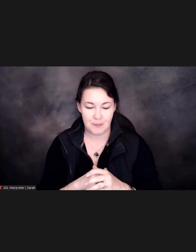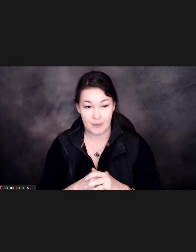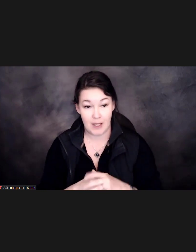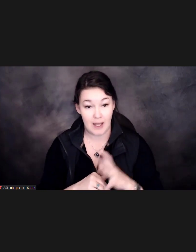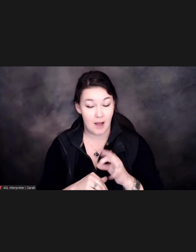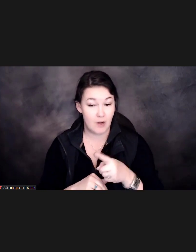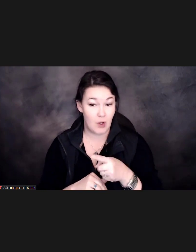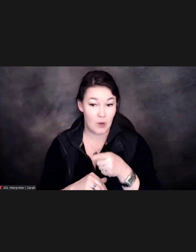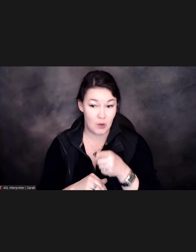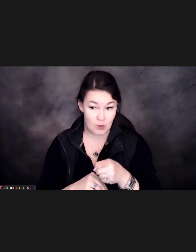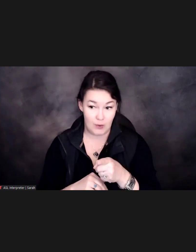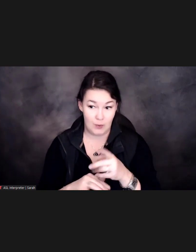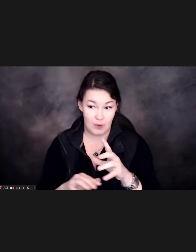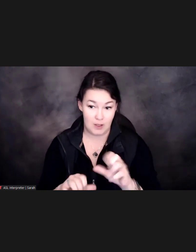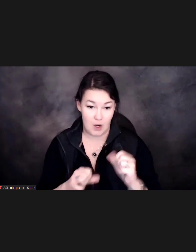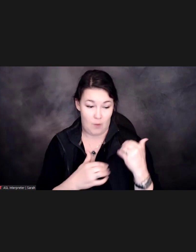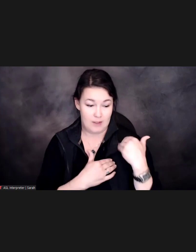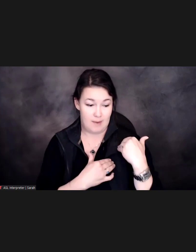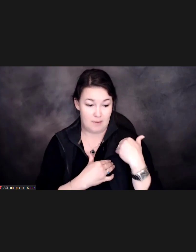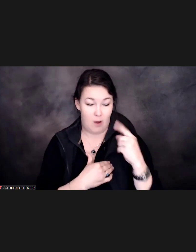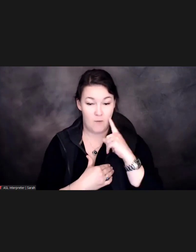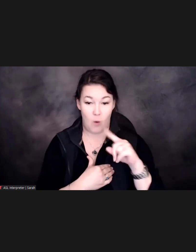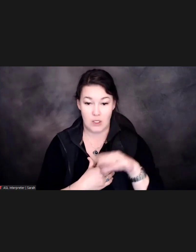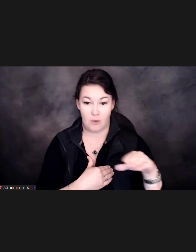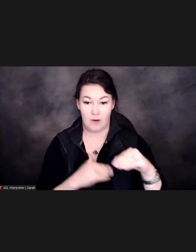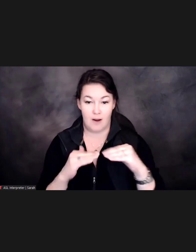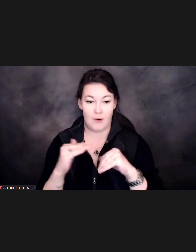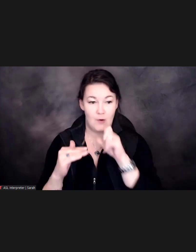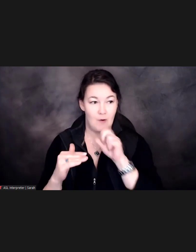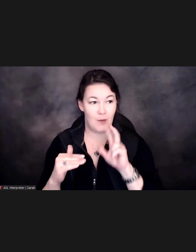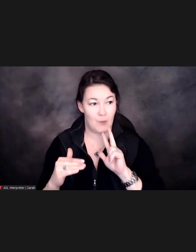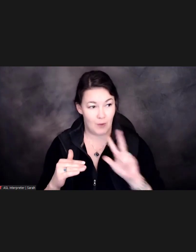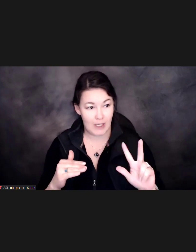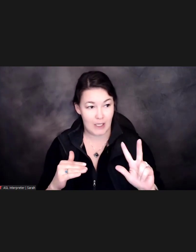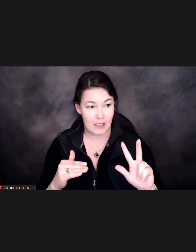that are responsible for early childhood. If you're responsible for children who are under 3 years of